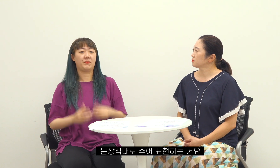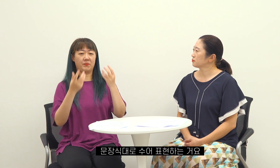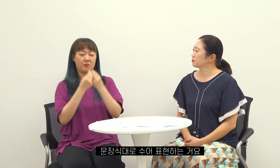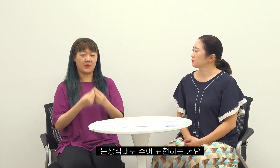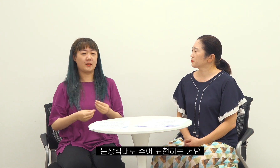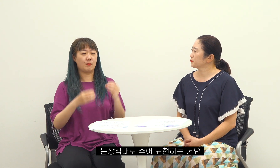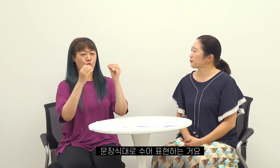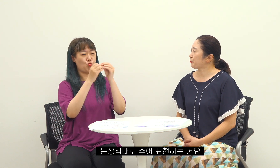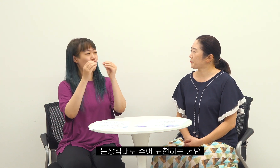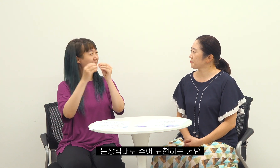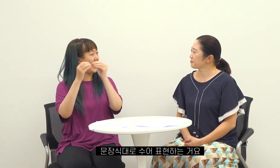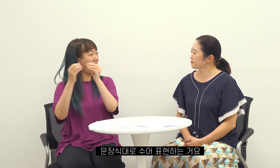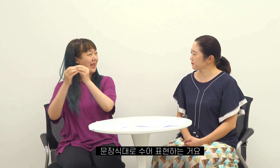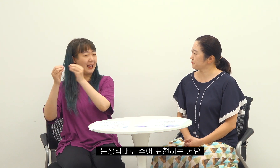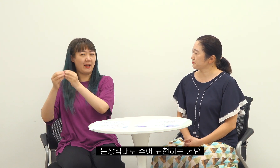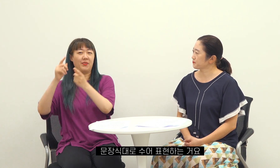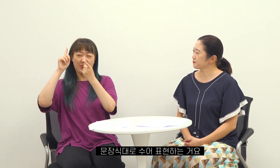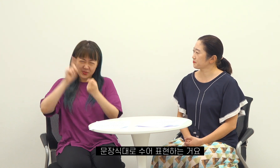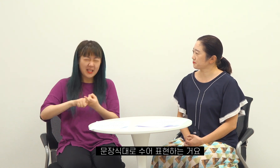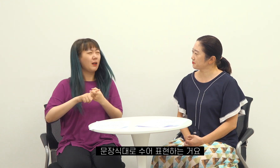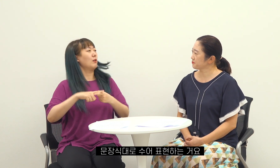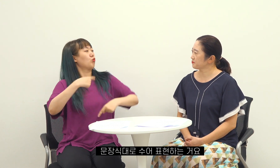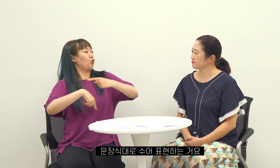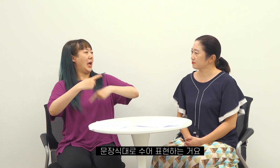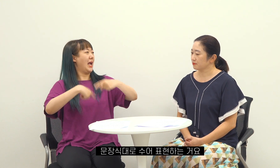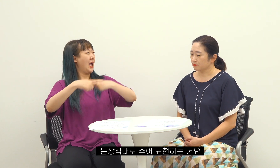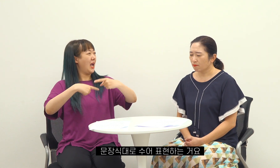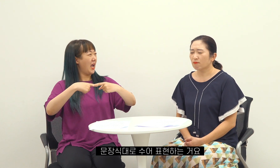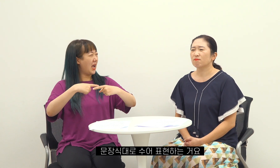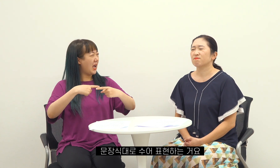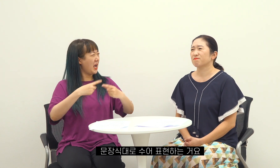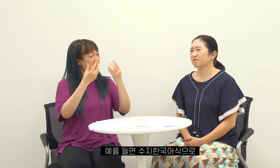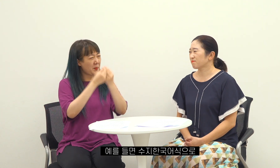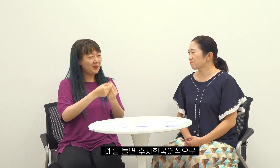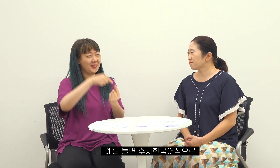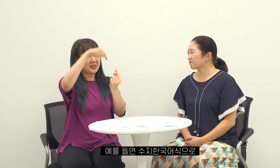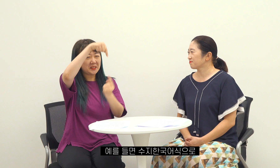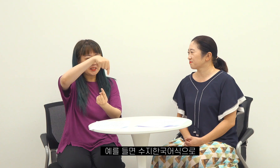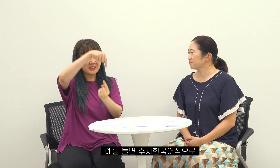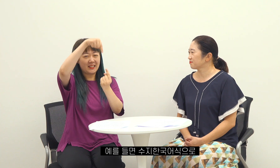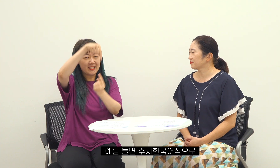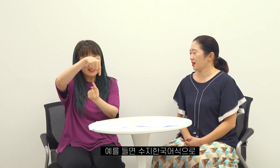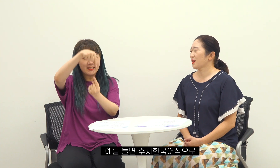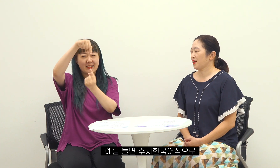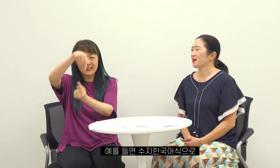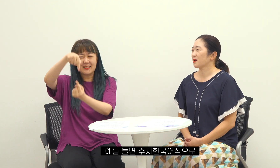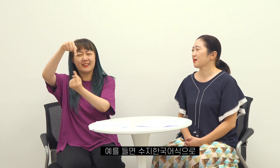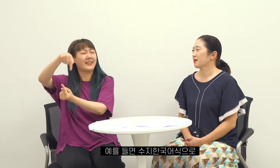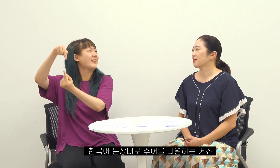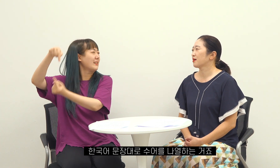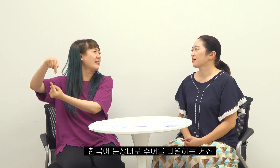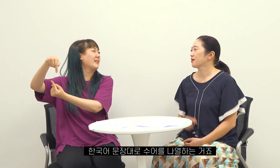it's a Signed Korean expression. For example, in the Signed Korean style,